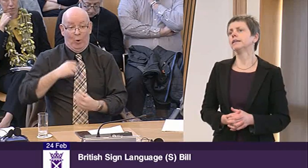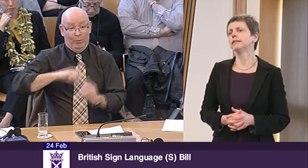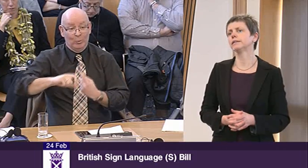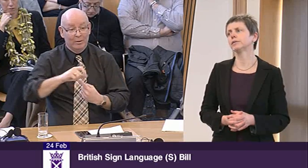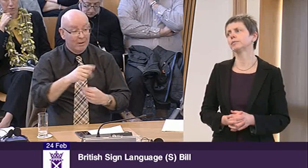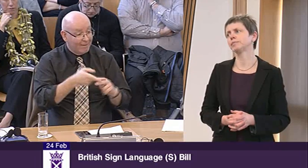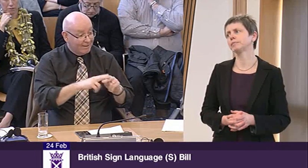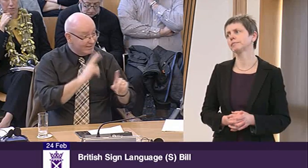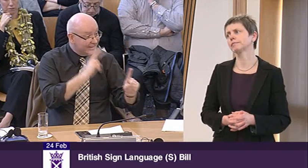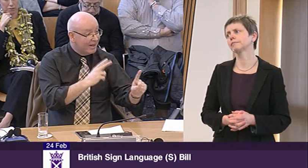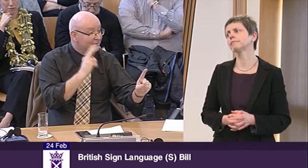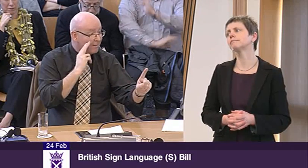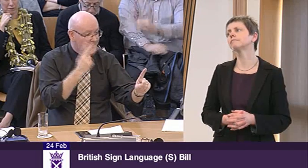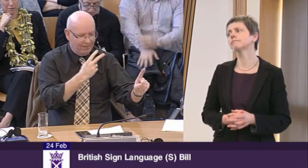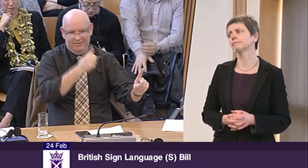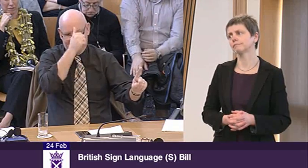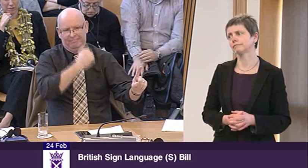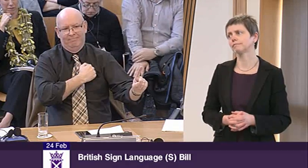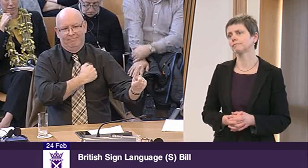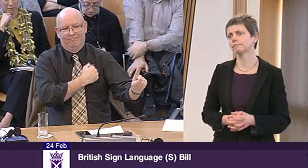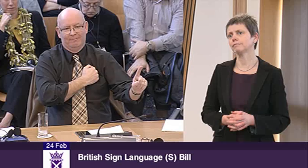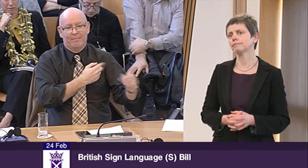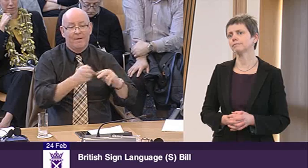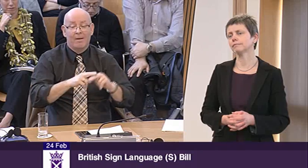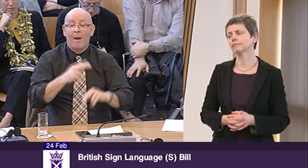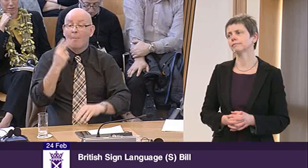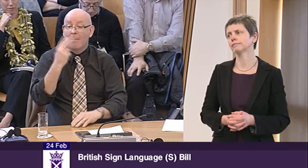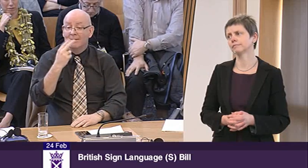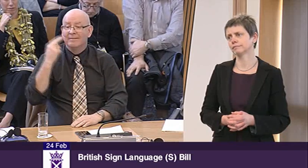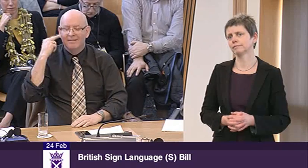between deafblind and blinddeaf. We talk about deafblind people as belonging to our community